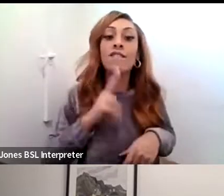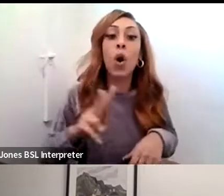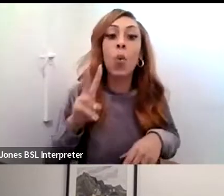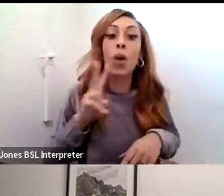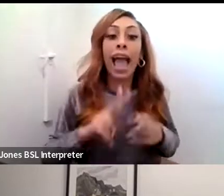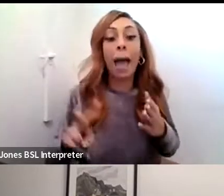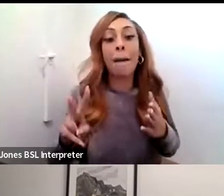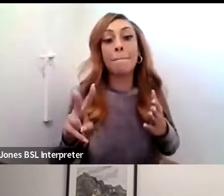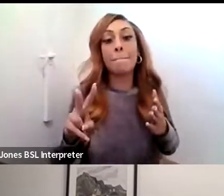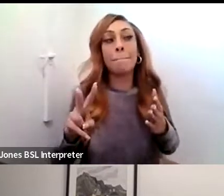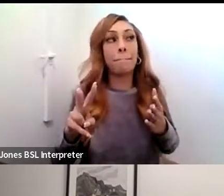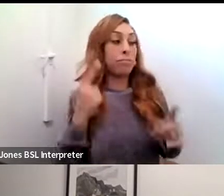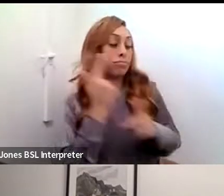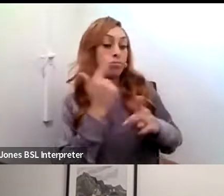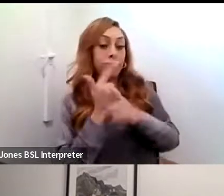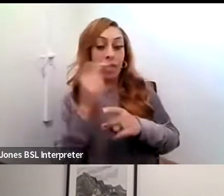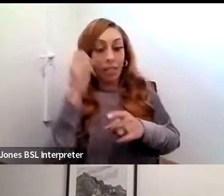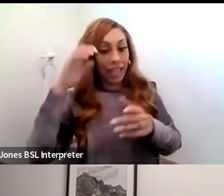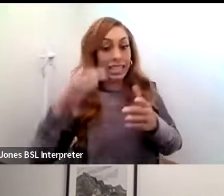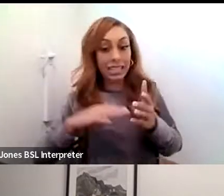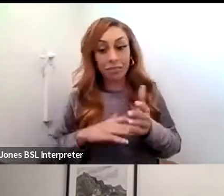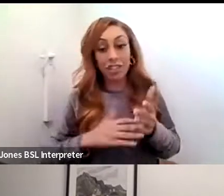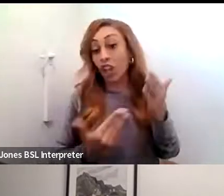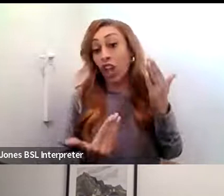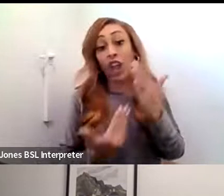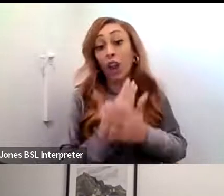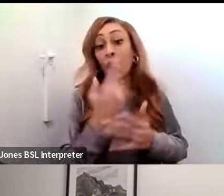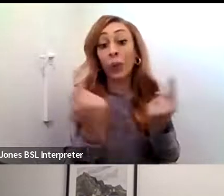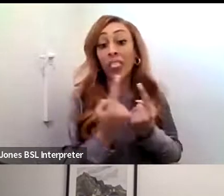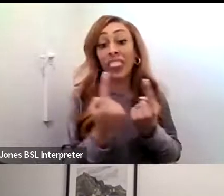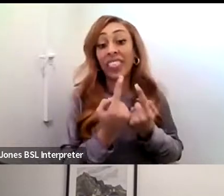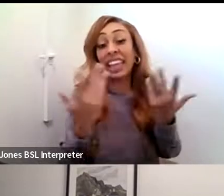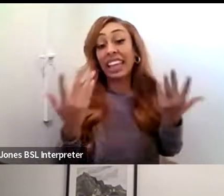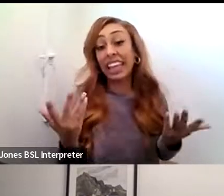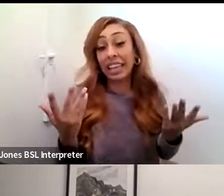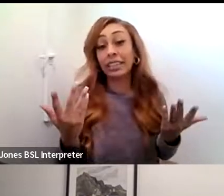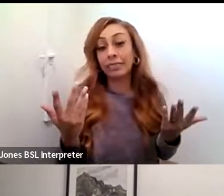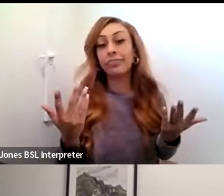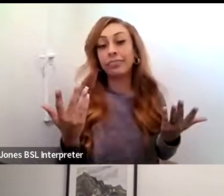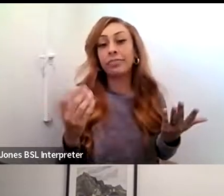those experiences, and it's a new thing, so they're coming to it as fresh as anyone else,